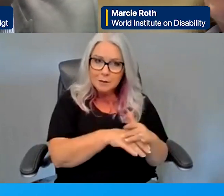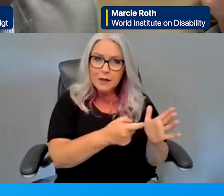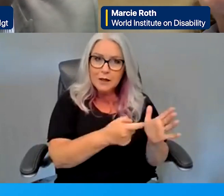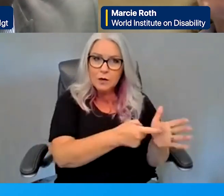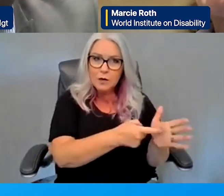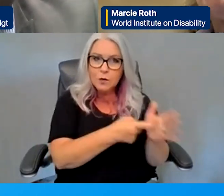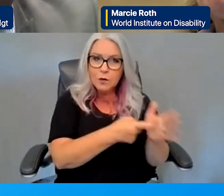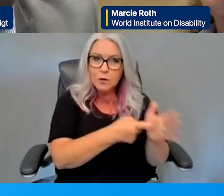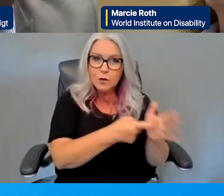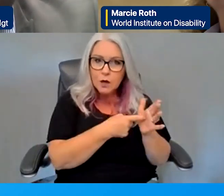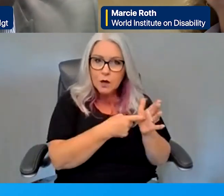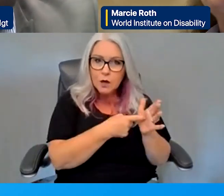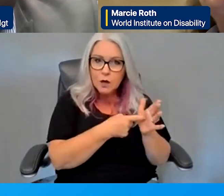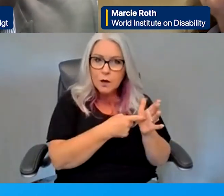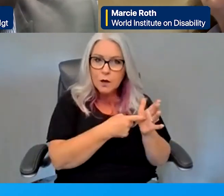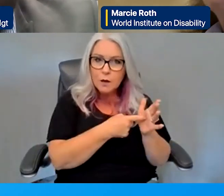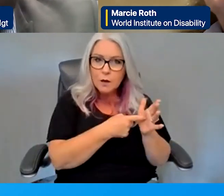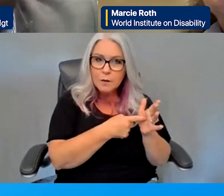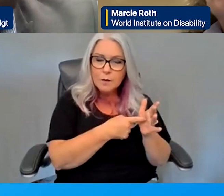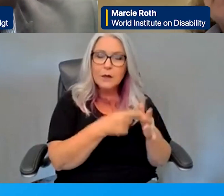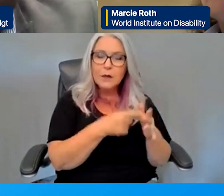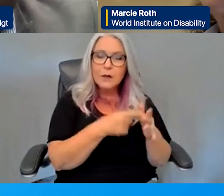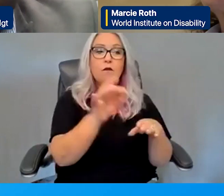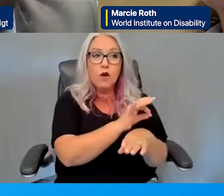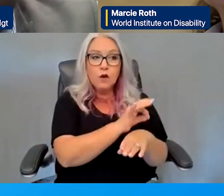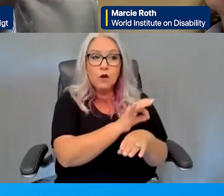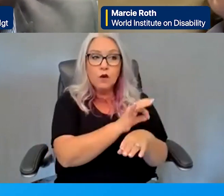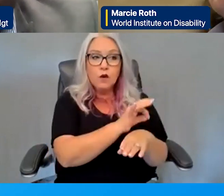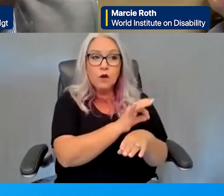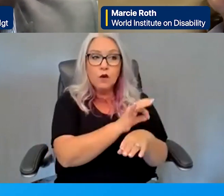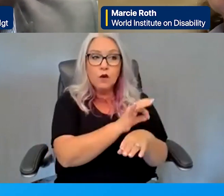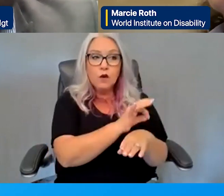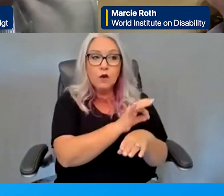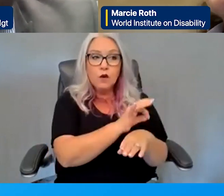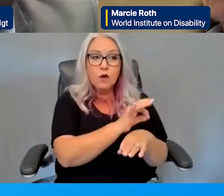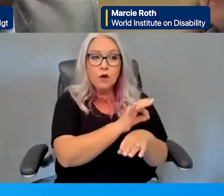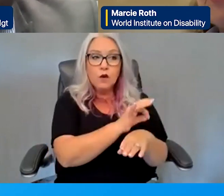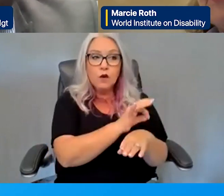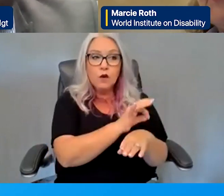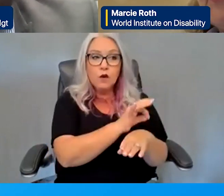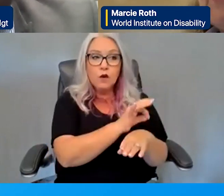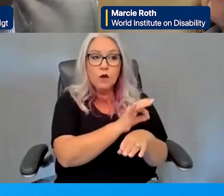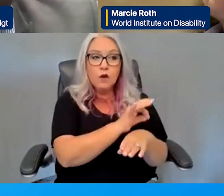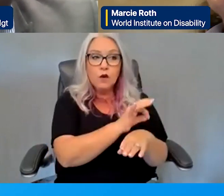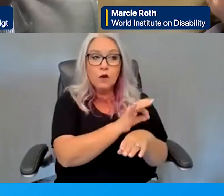having an access in functional need does not afford them civil rights protections. But people